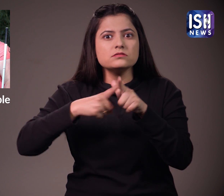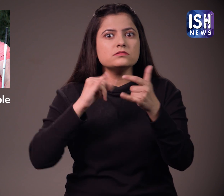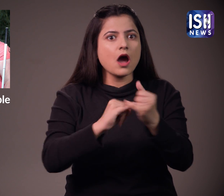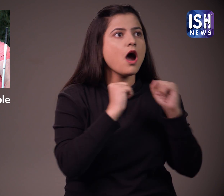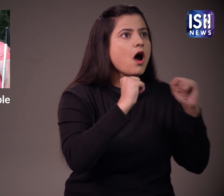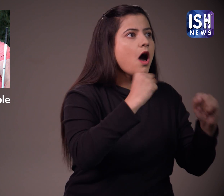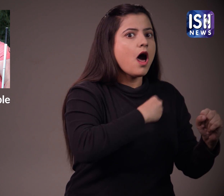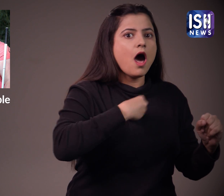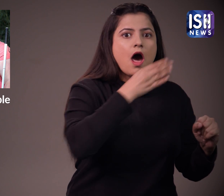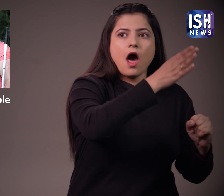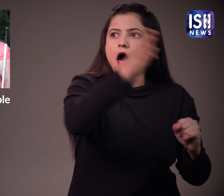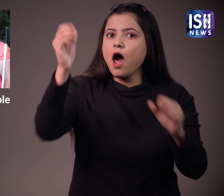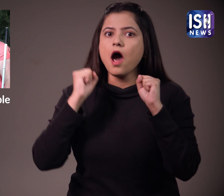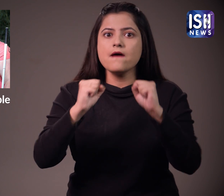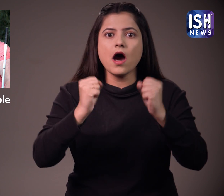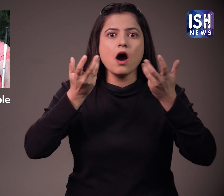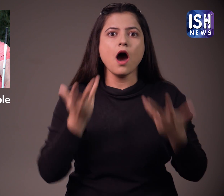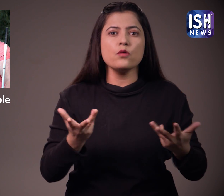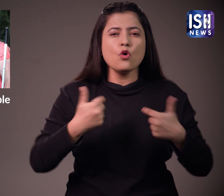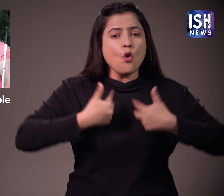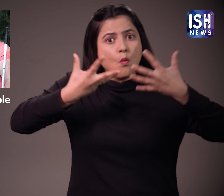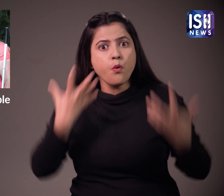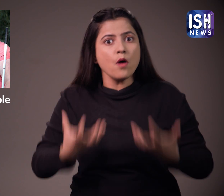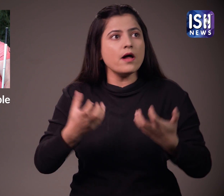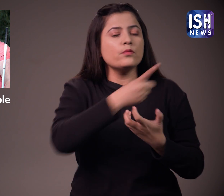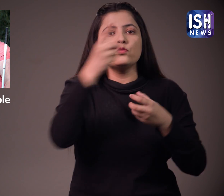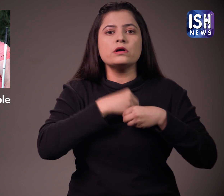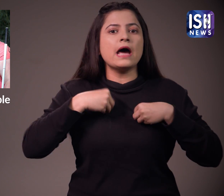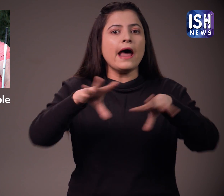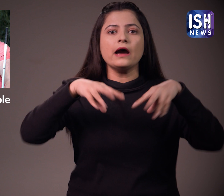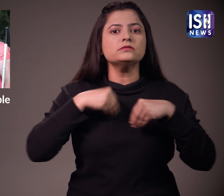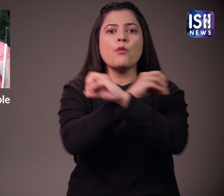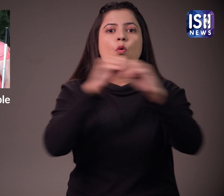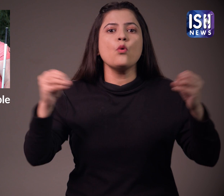Jewel went to multiple doctors but none of them agreed.